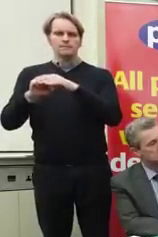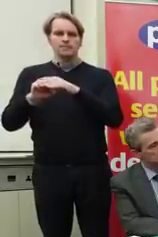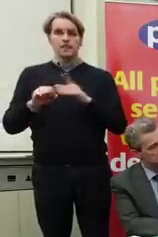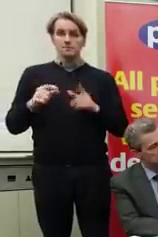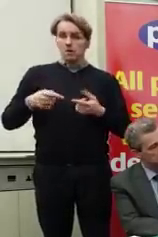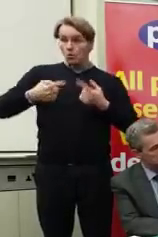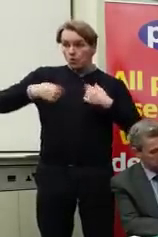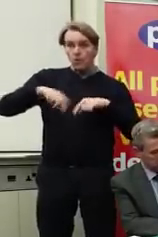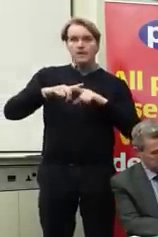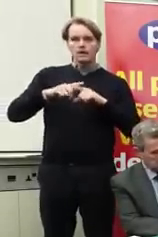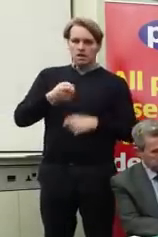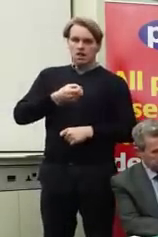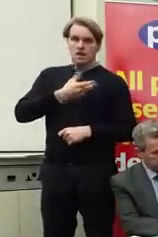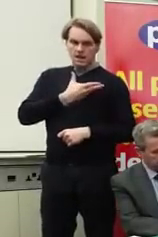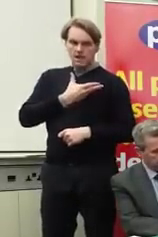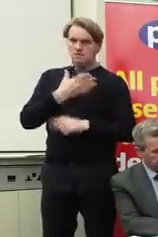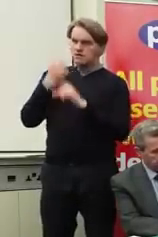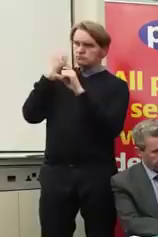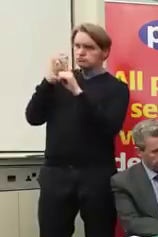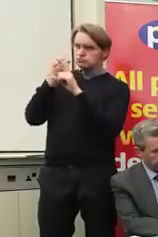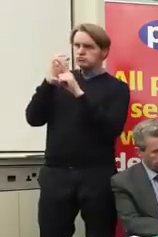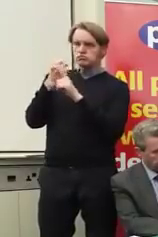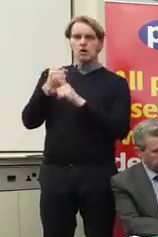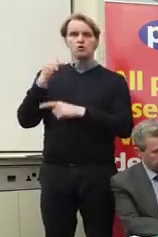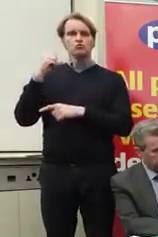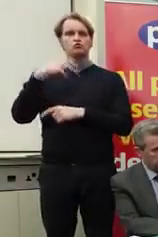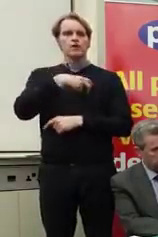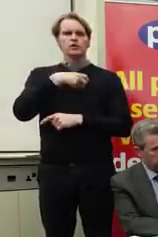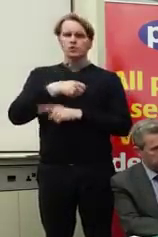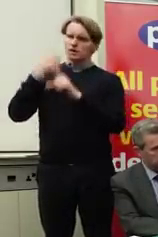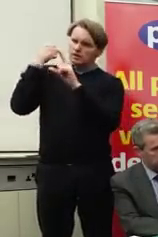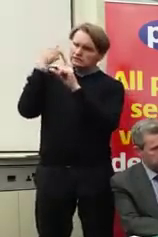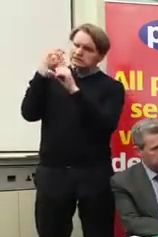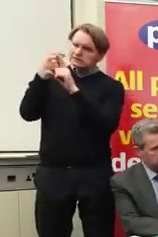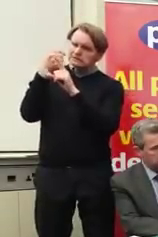do as a union on individual MPs, as the PCS parliamentary group,